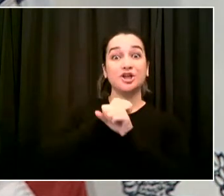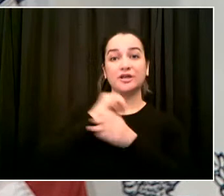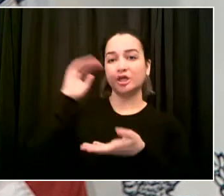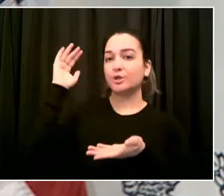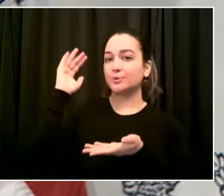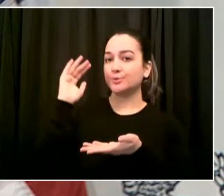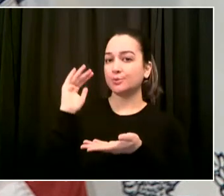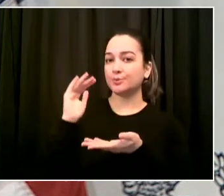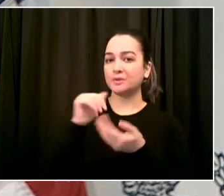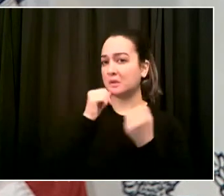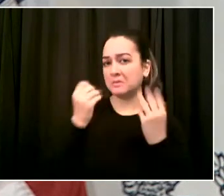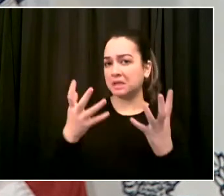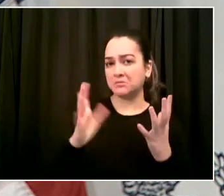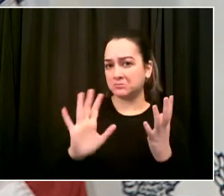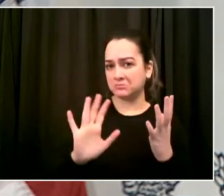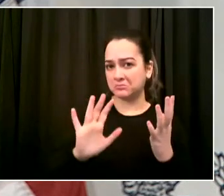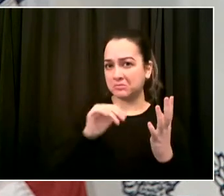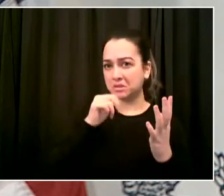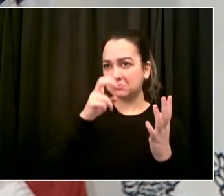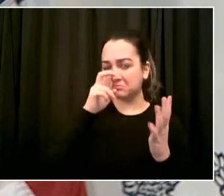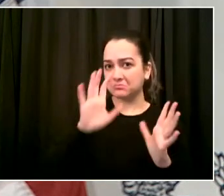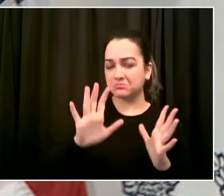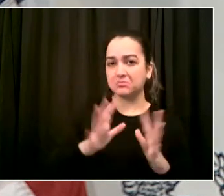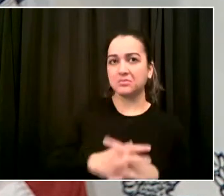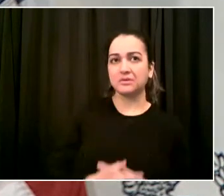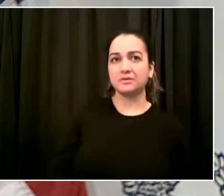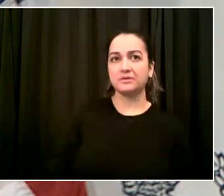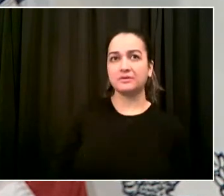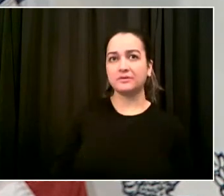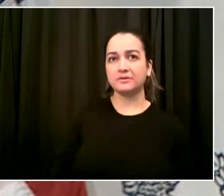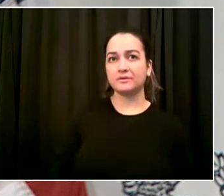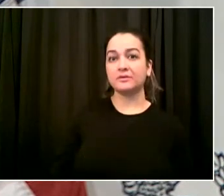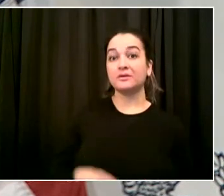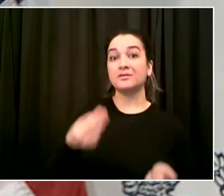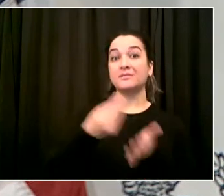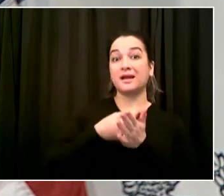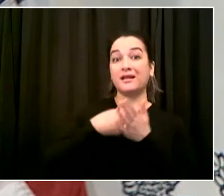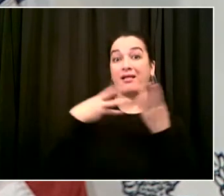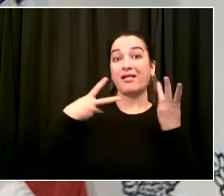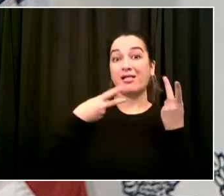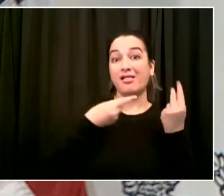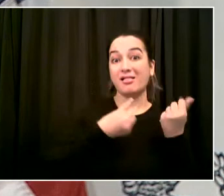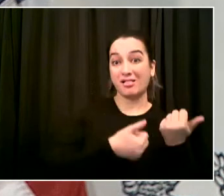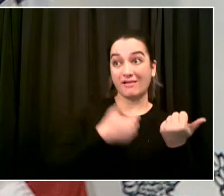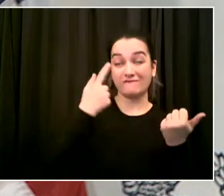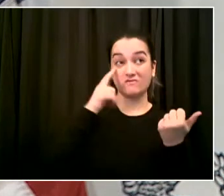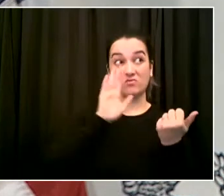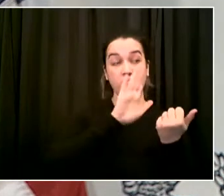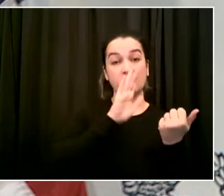NYPD WORKING WITH SECRET SERVICE OF CHANGE THE PROTOCOL THERE, DEEPLY. IT IS MUCH LESS EXPXPNESISIE.V